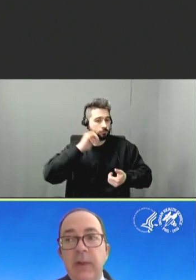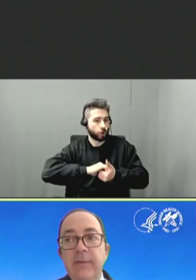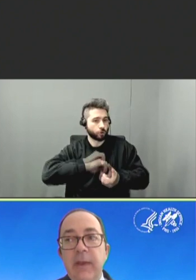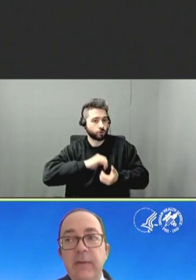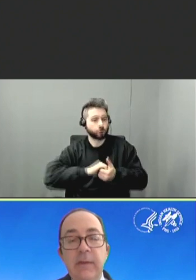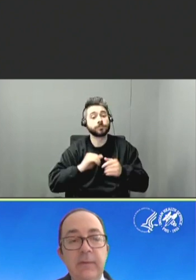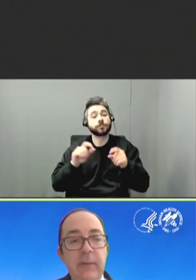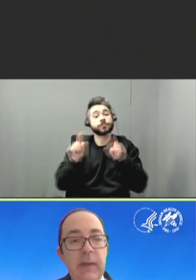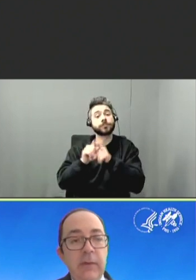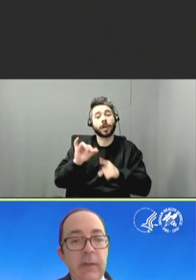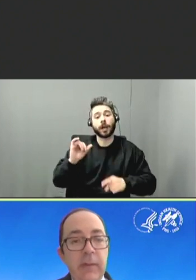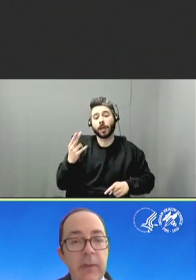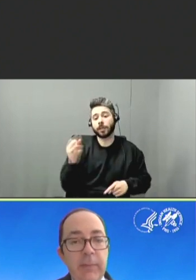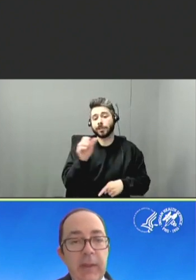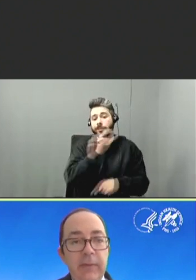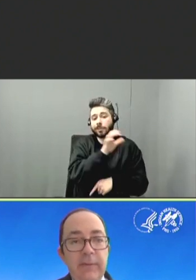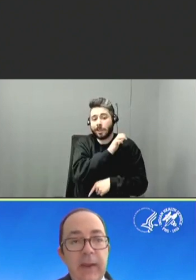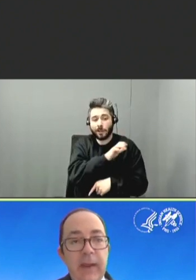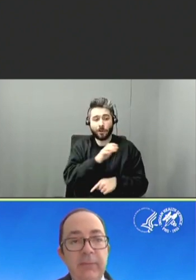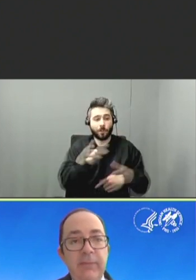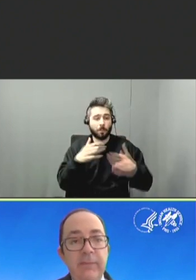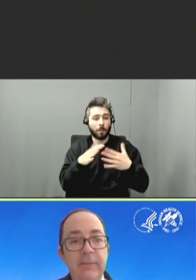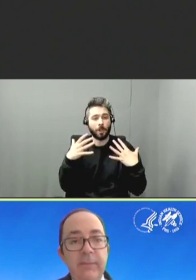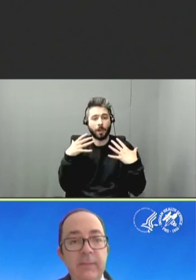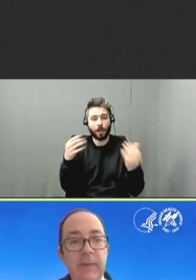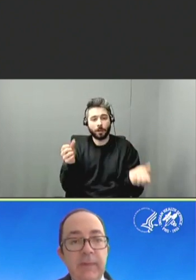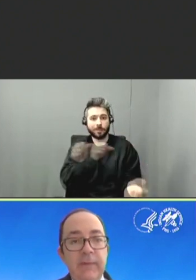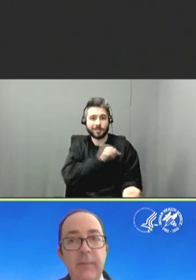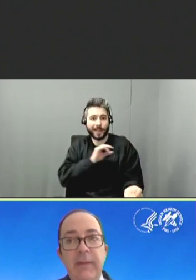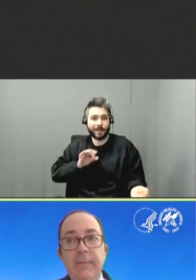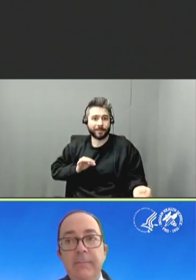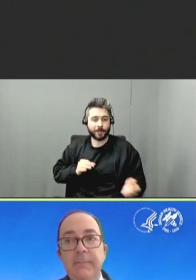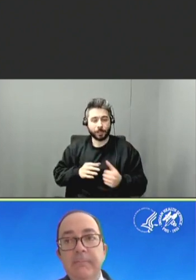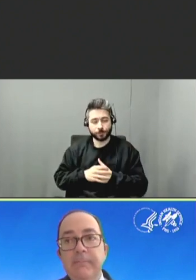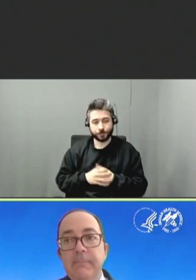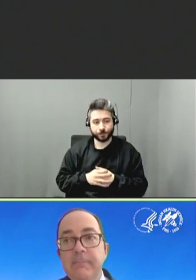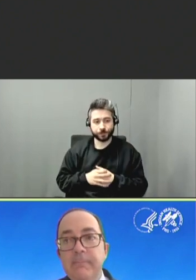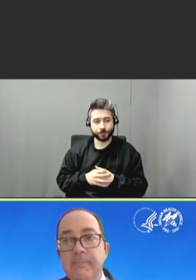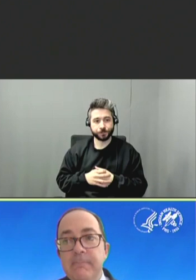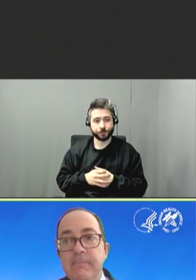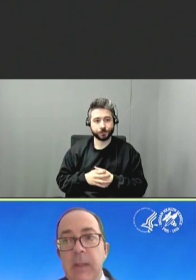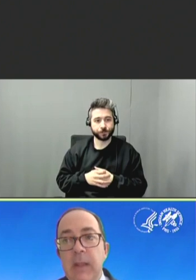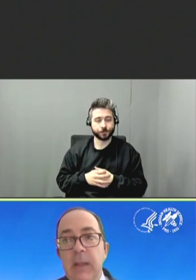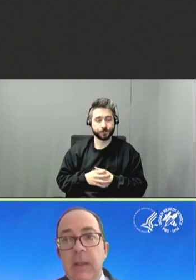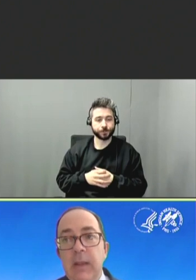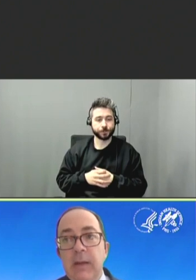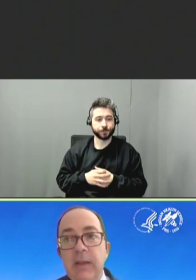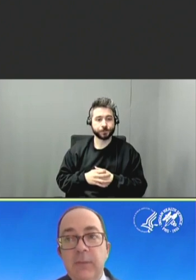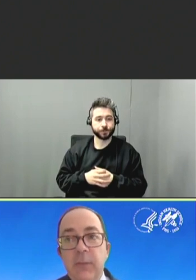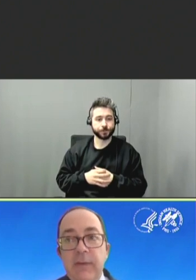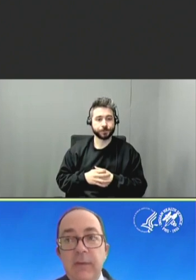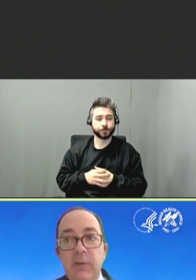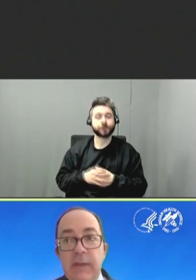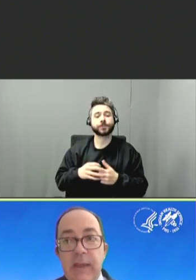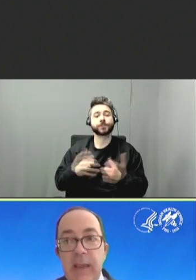as IHS, clinical and public health staff. Next slide, please.